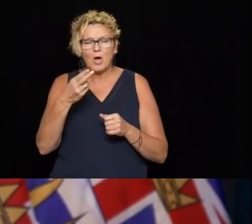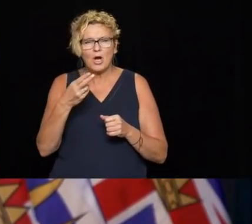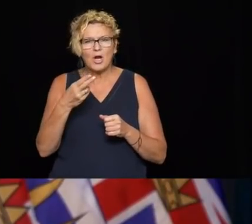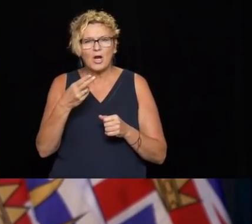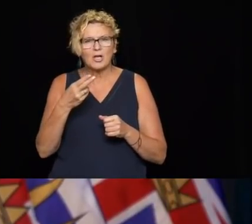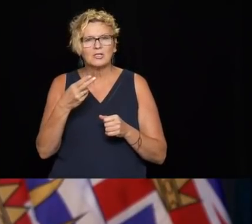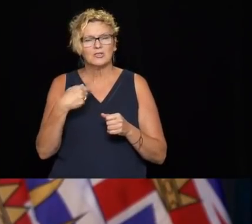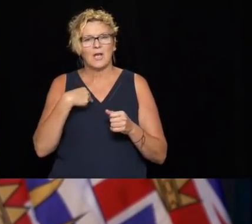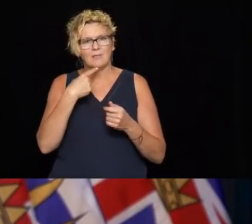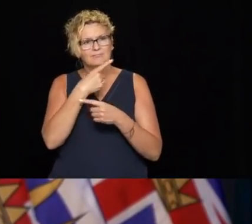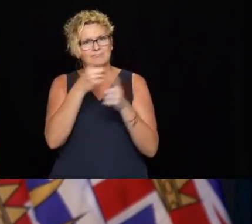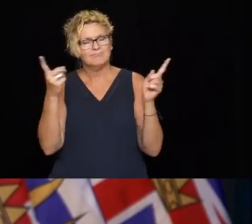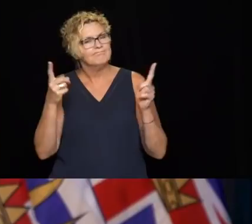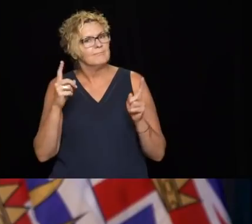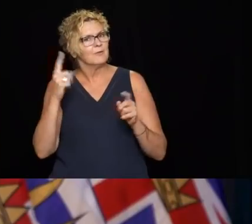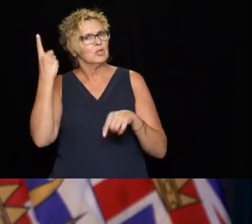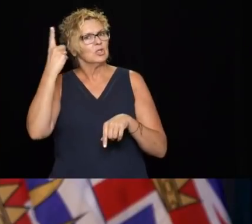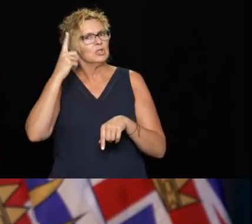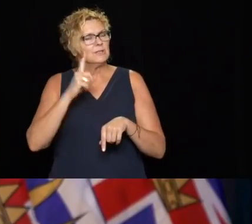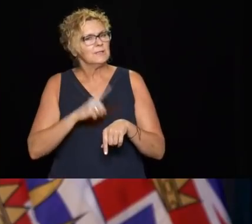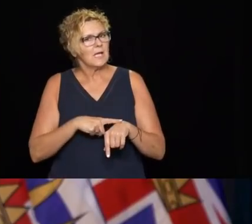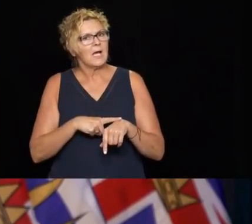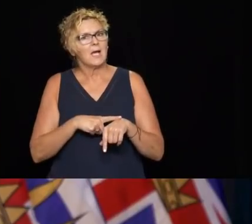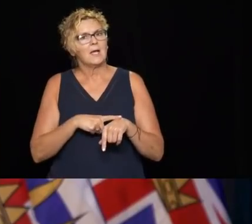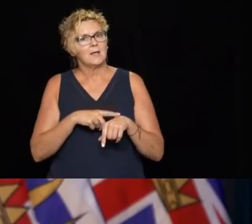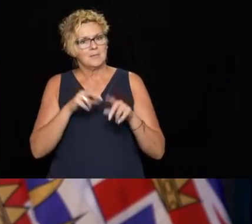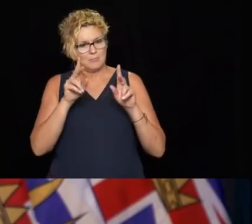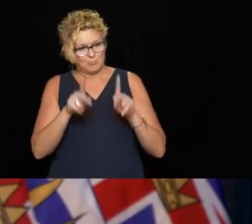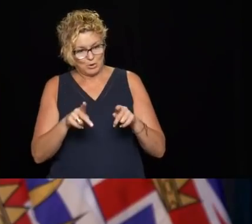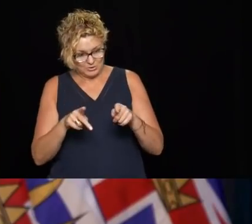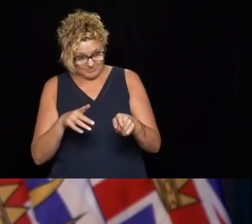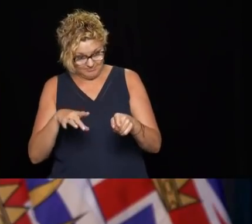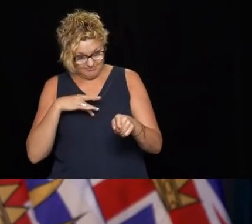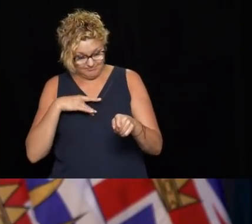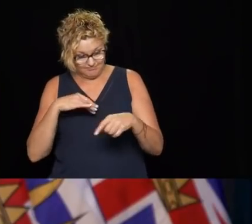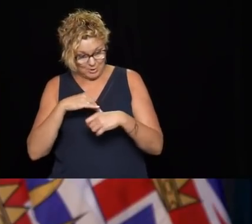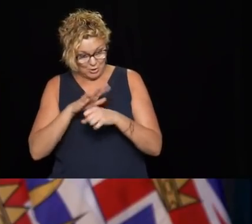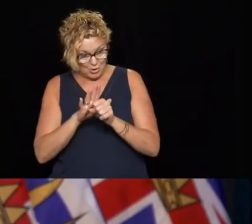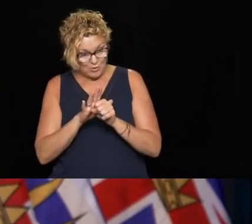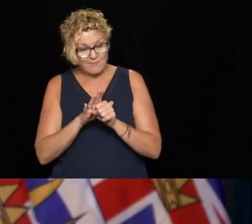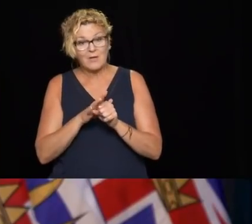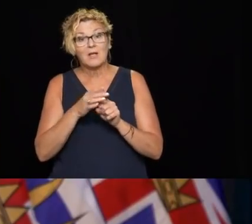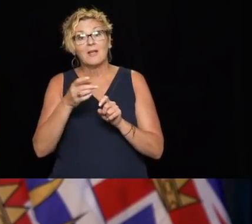back in March, I think it was March or March 8 or 5th where we had our first community case